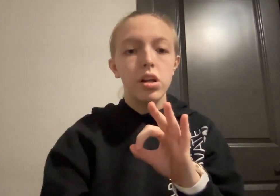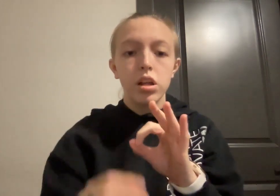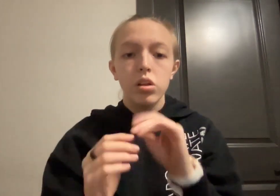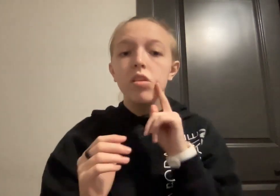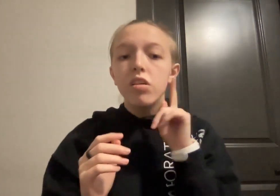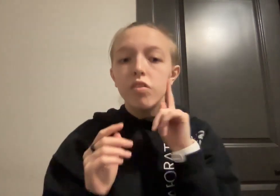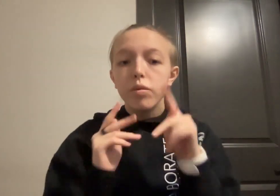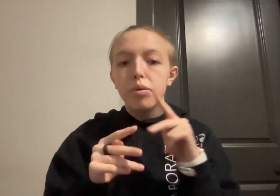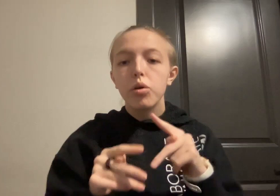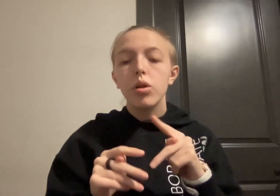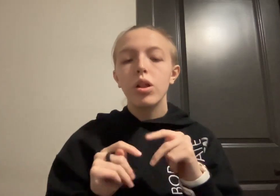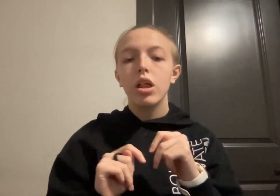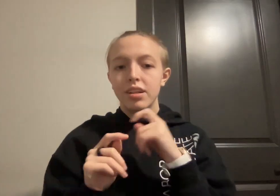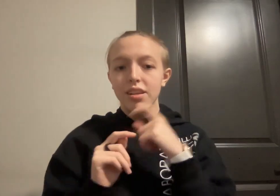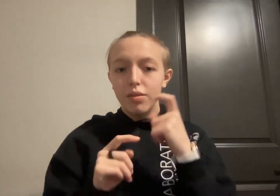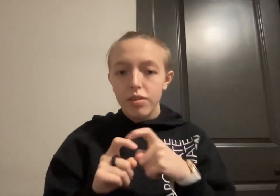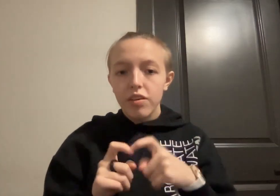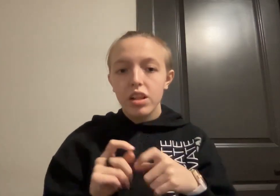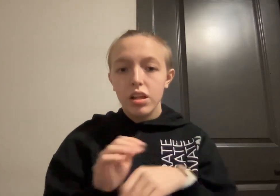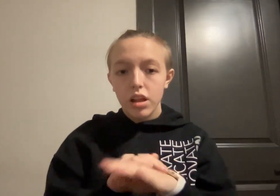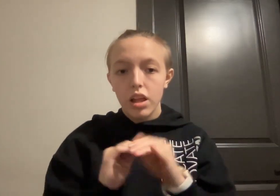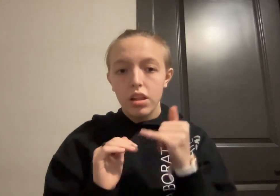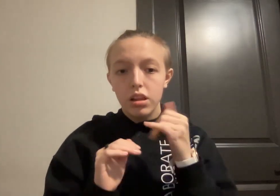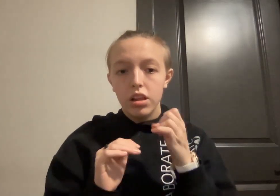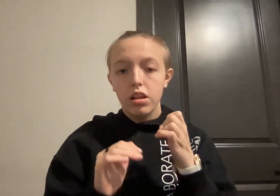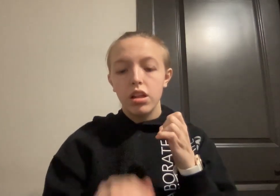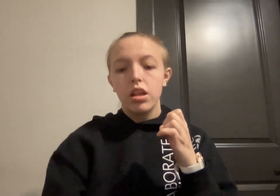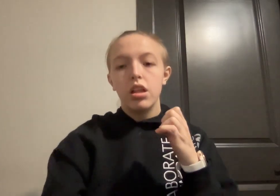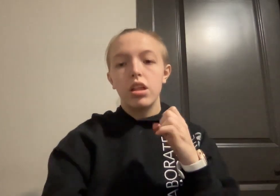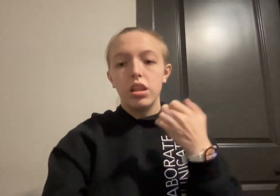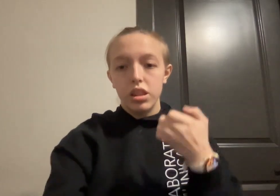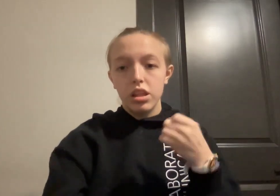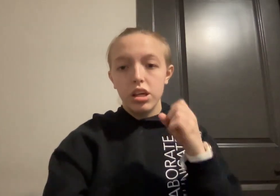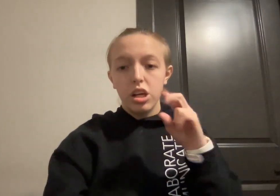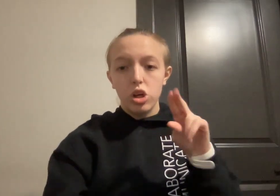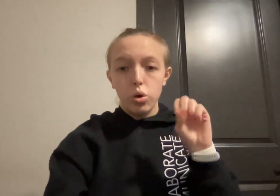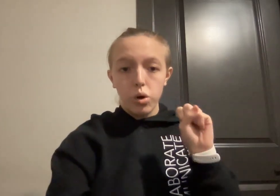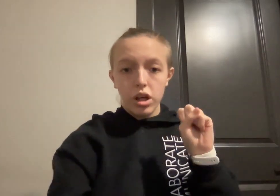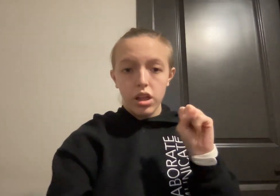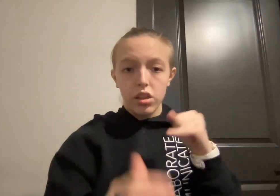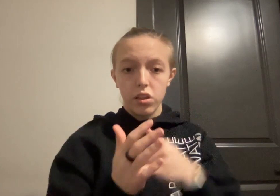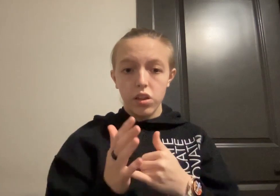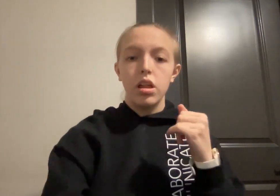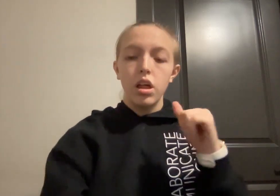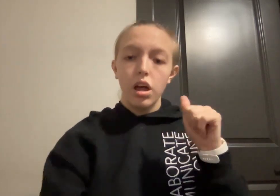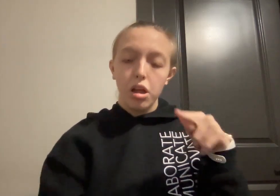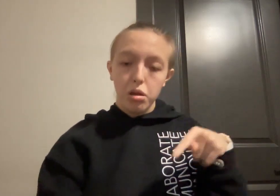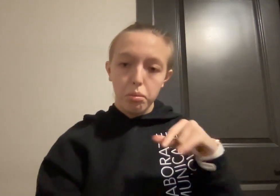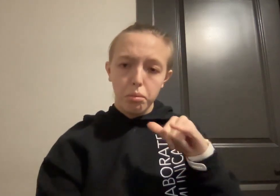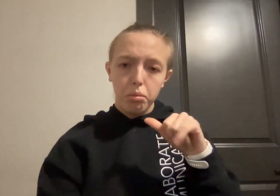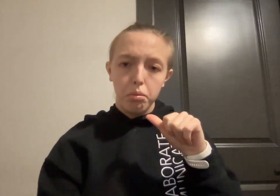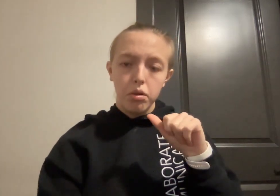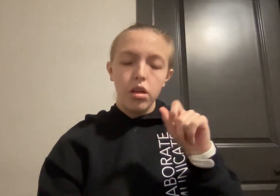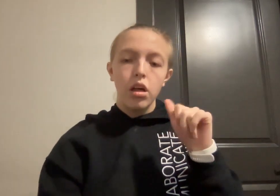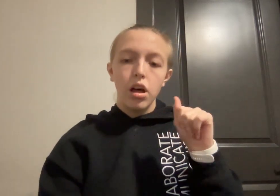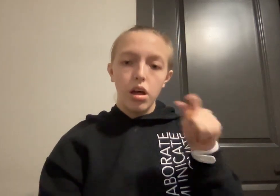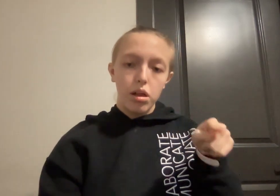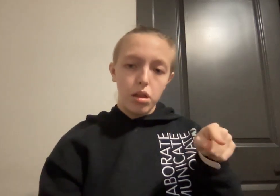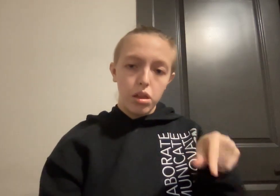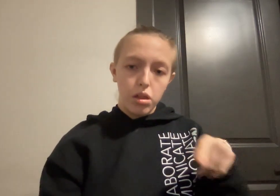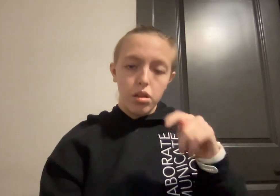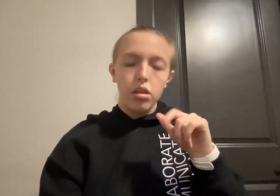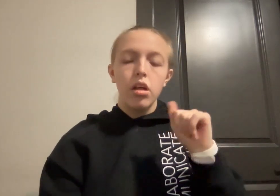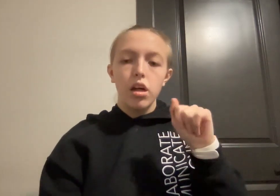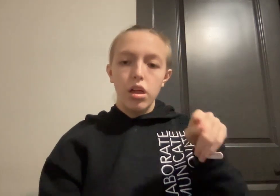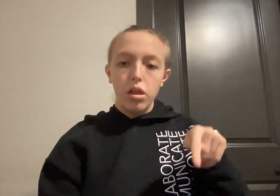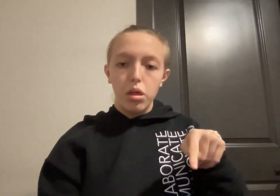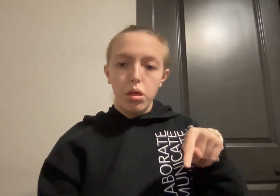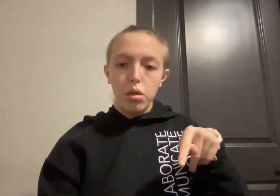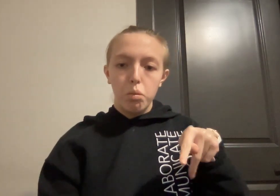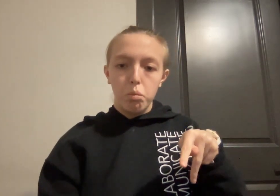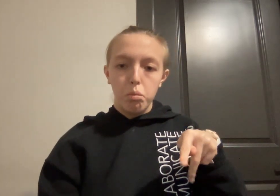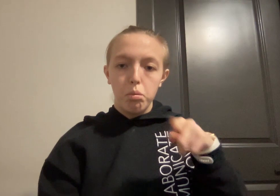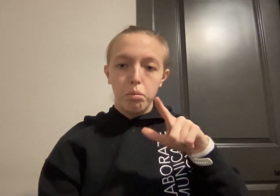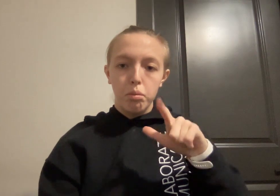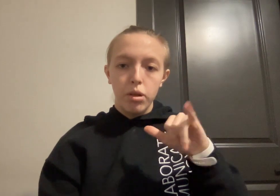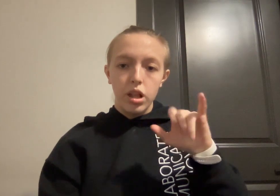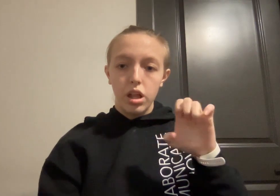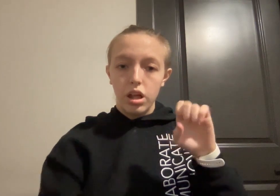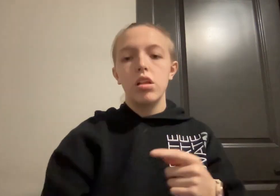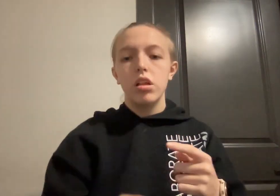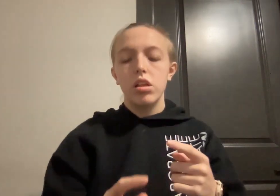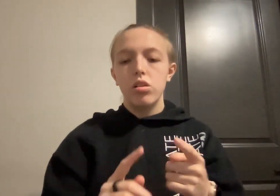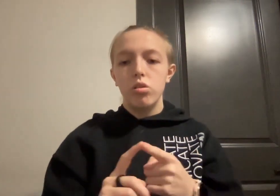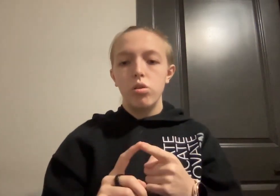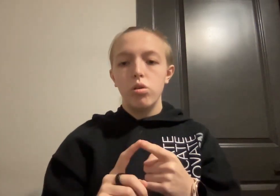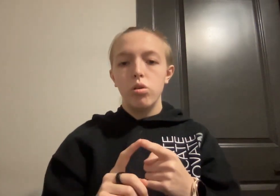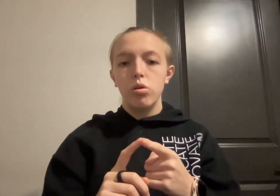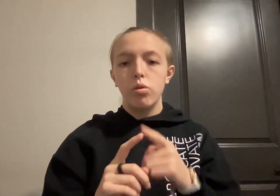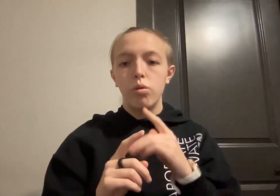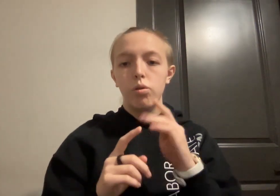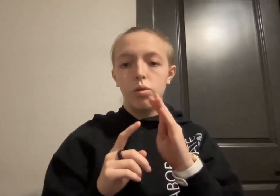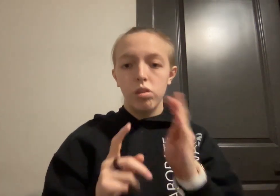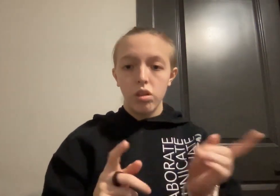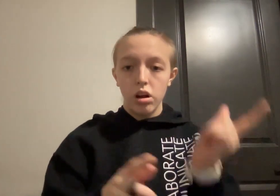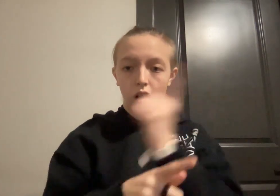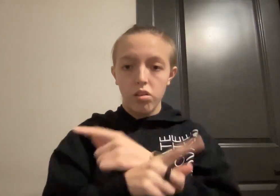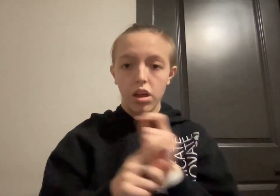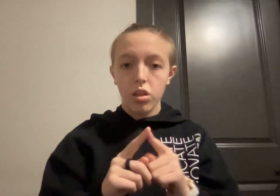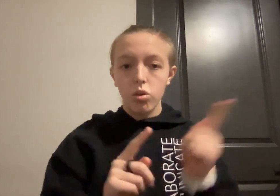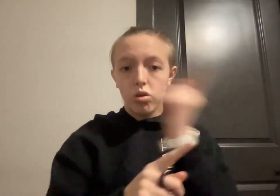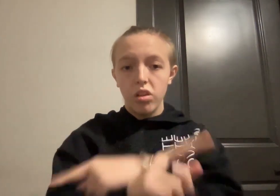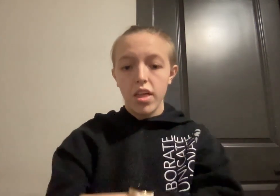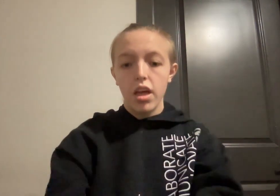to deaf people, specifically in the US. As it pertains to the day to day lives